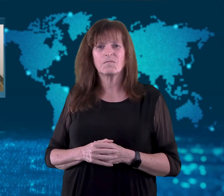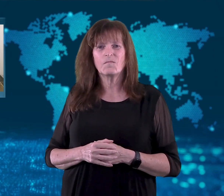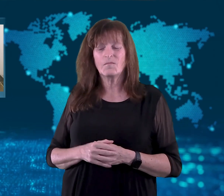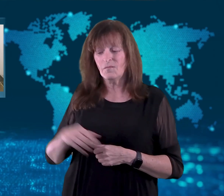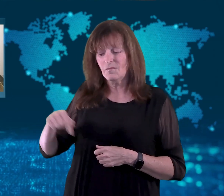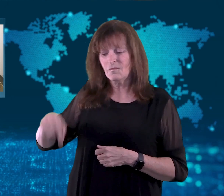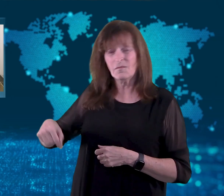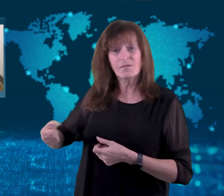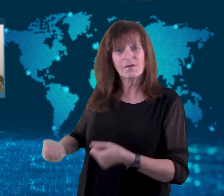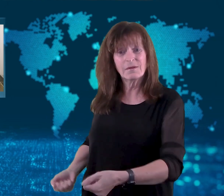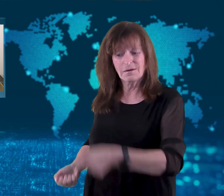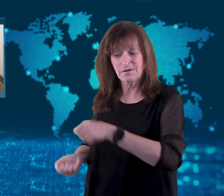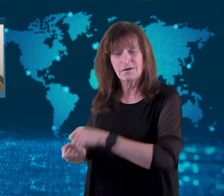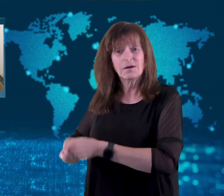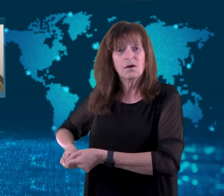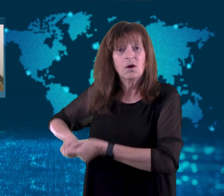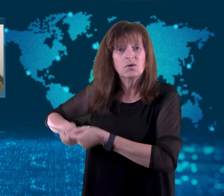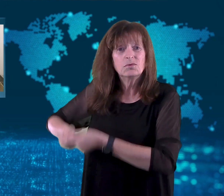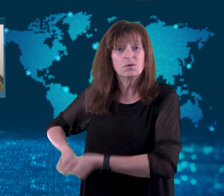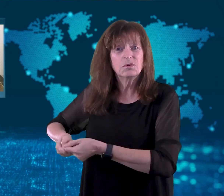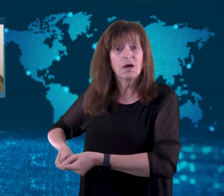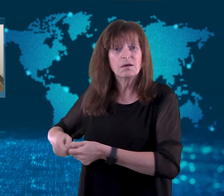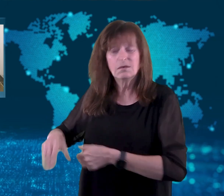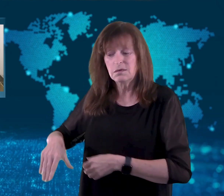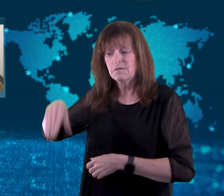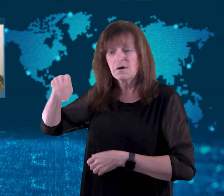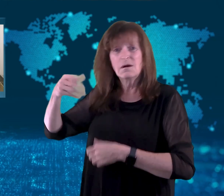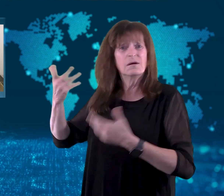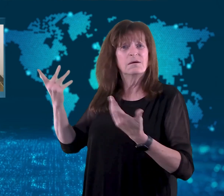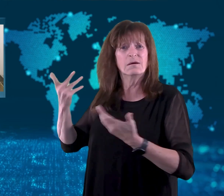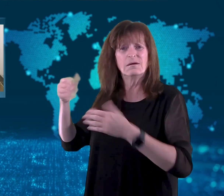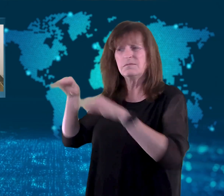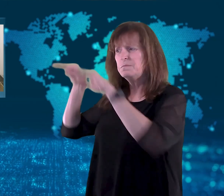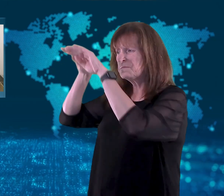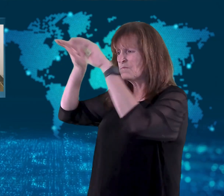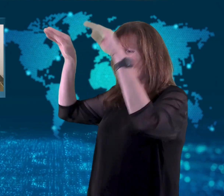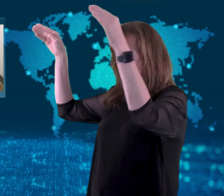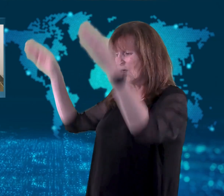were found in suitcases.